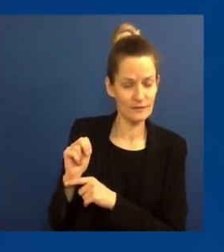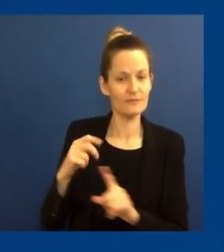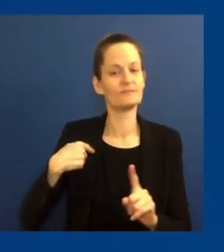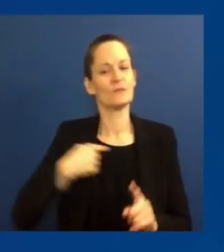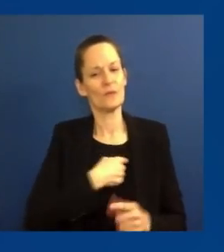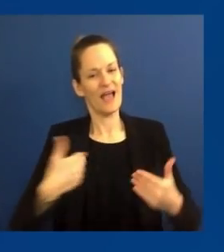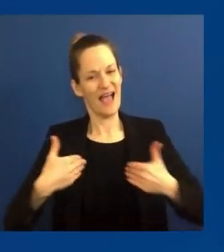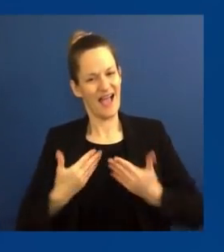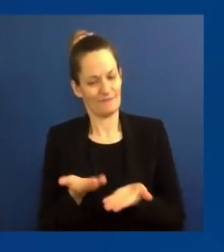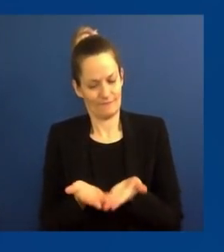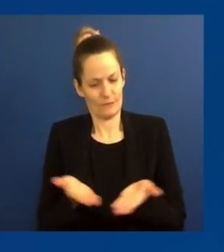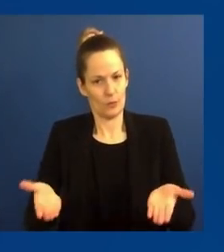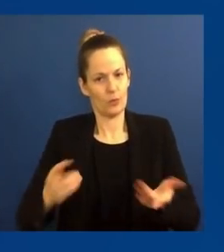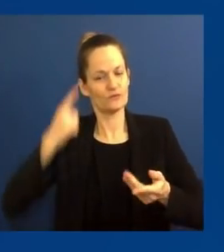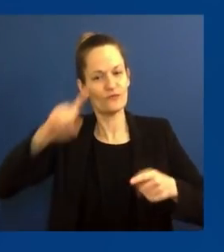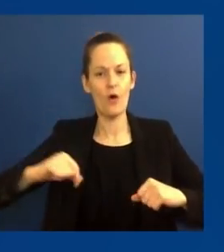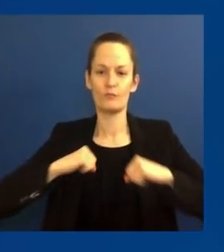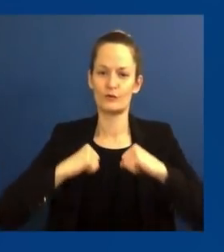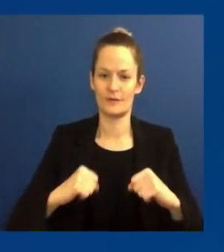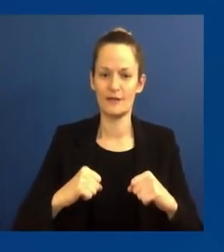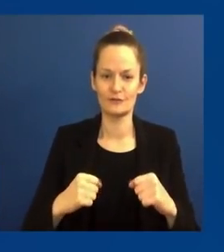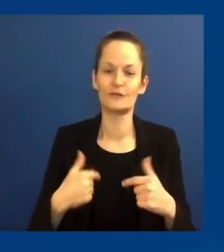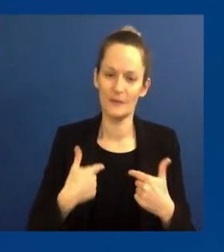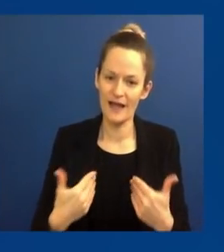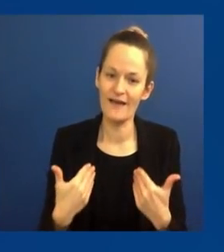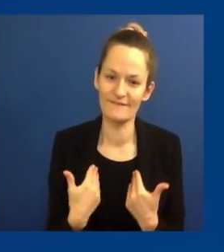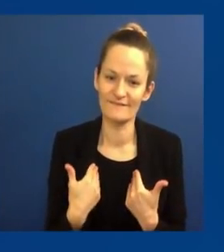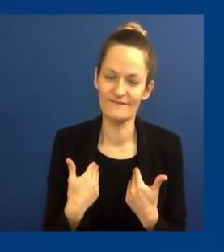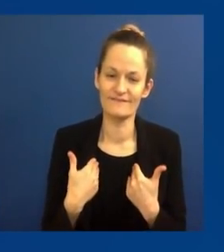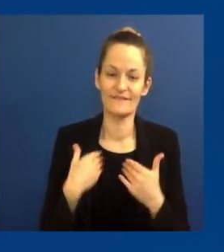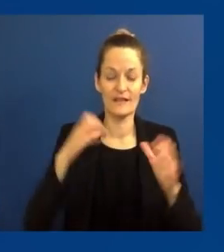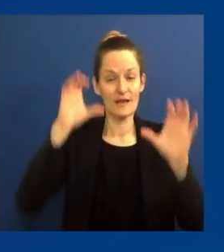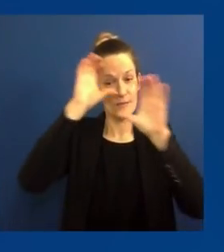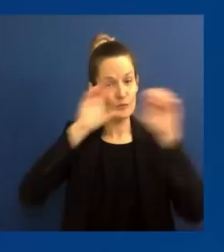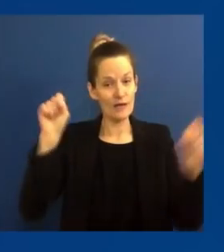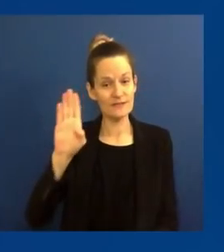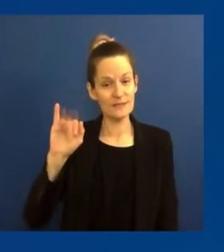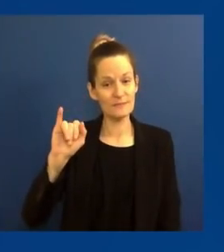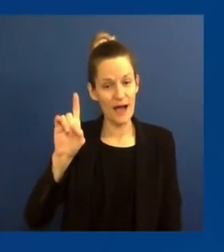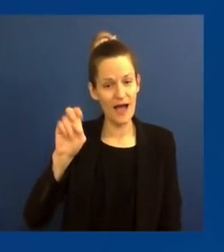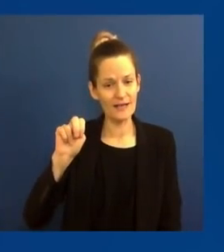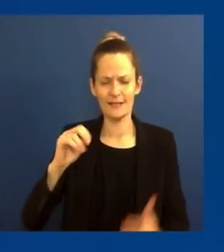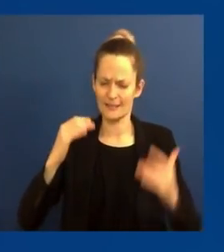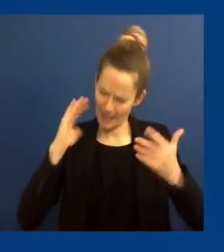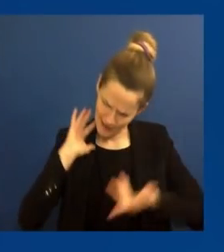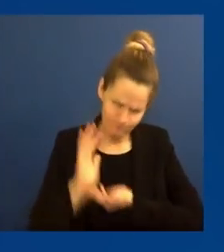and because President Biden and his administration have acted aggressively to follow the science and deploy these tools;